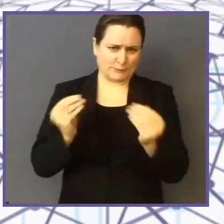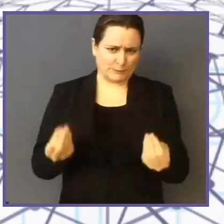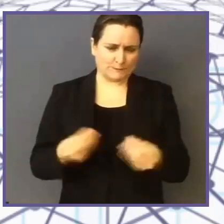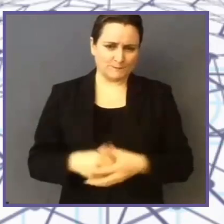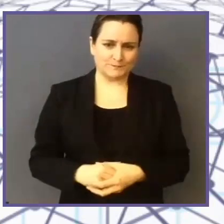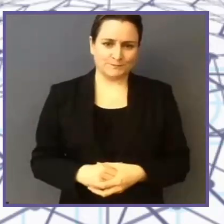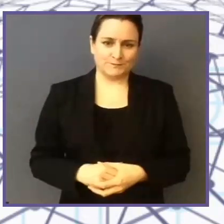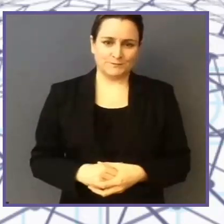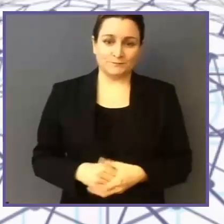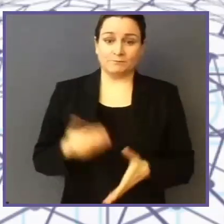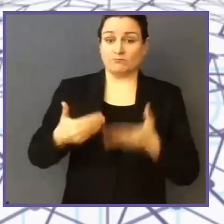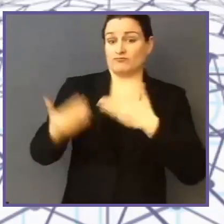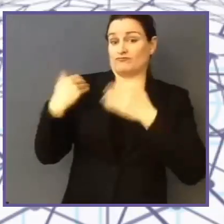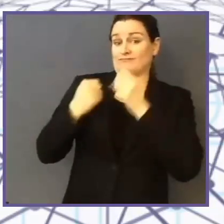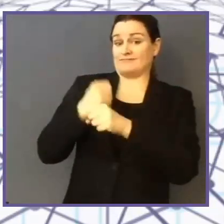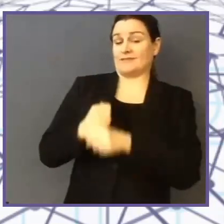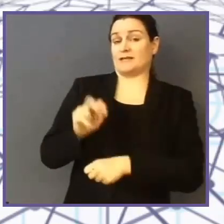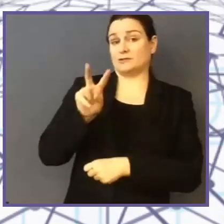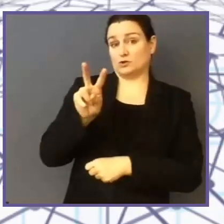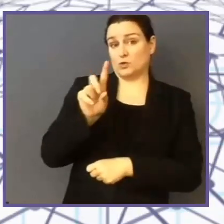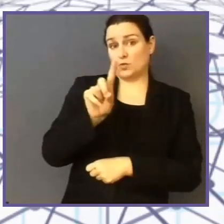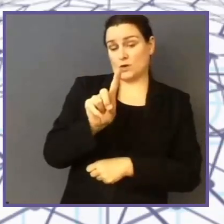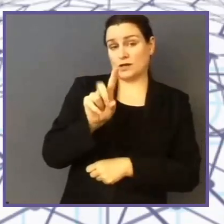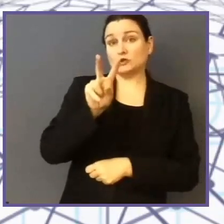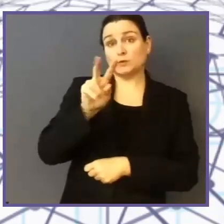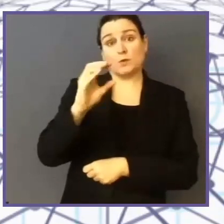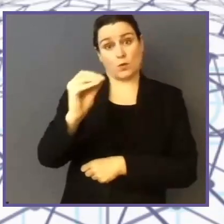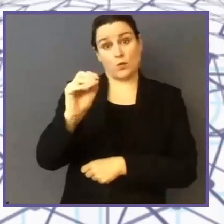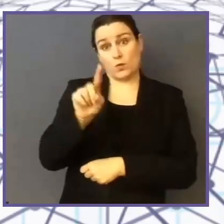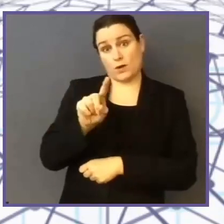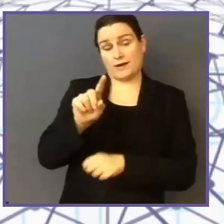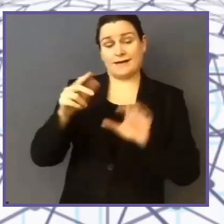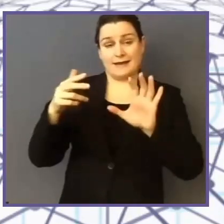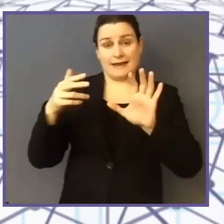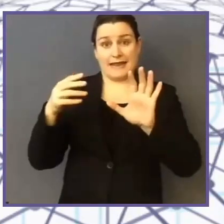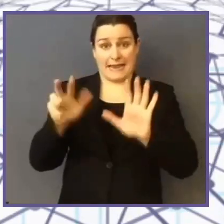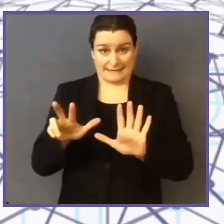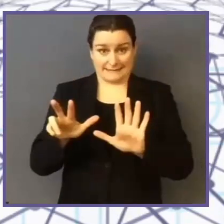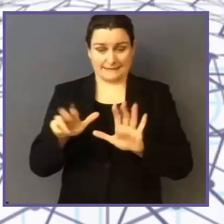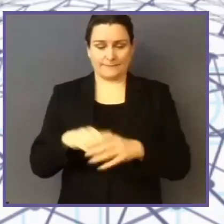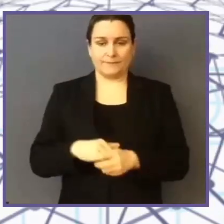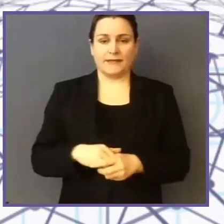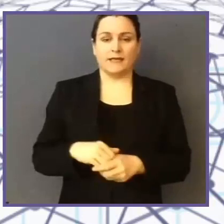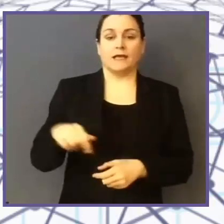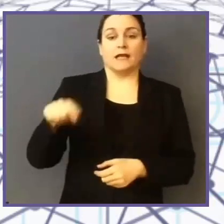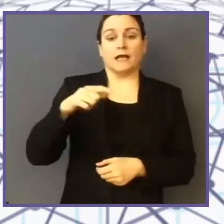Alliance, there were 32 commitments made on this Technology and 33 additional commitments